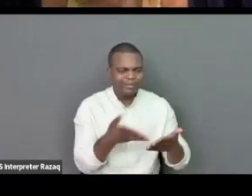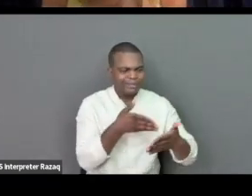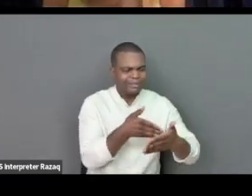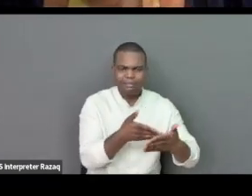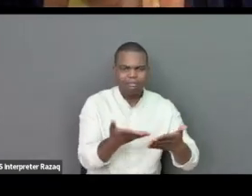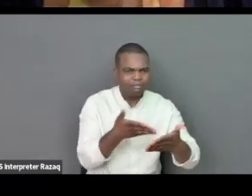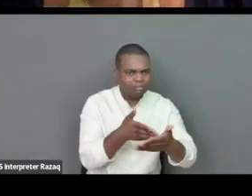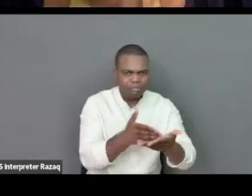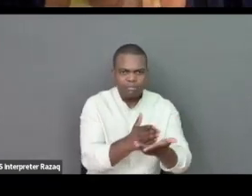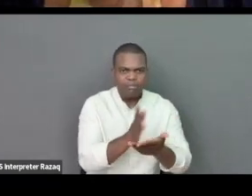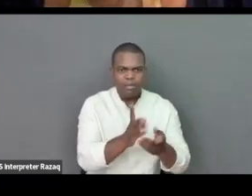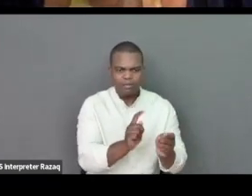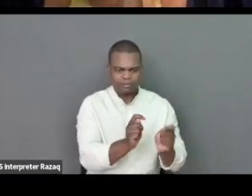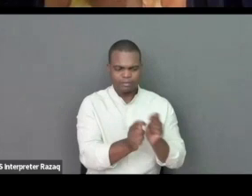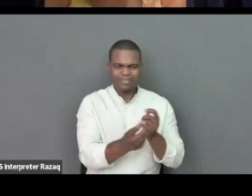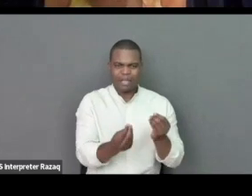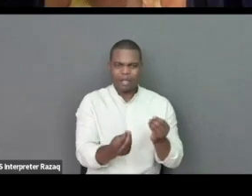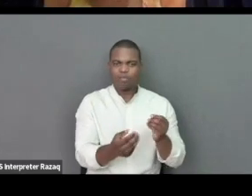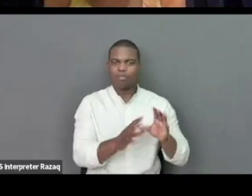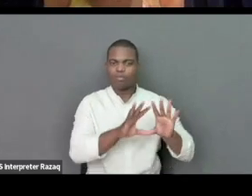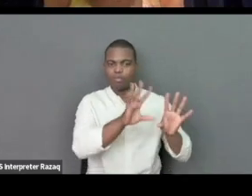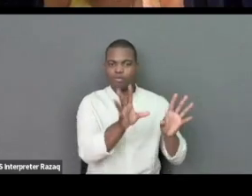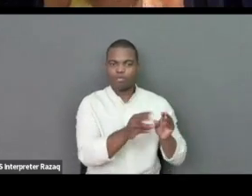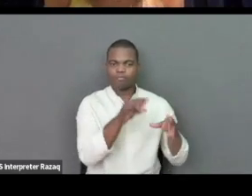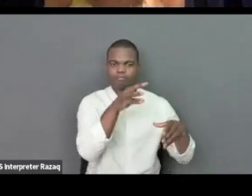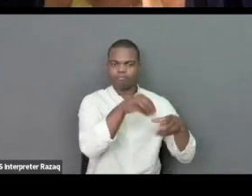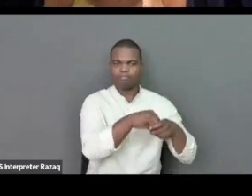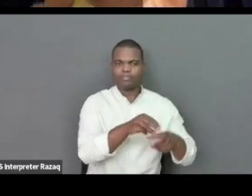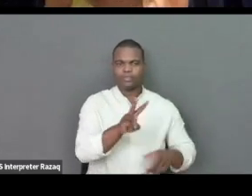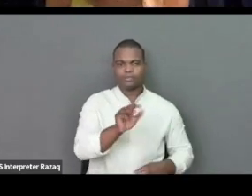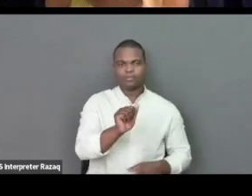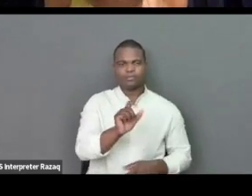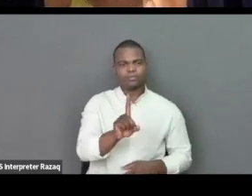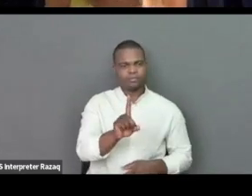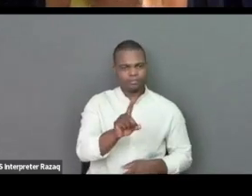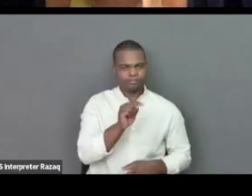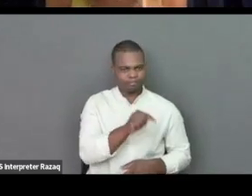you can expect to find an accessibility statement and a feedback